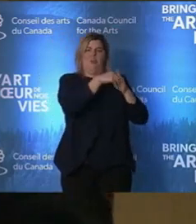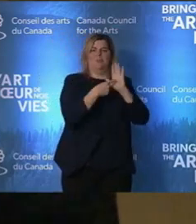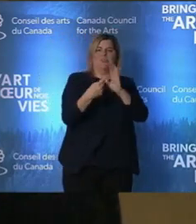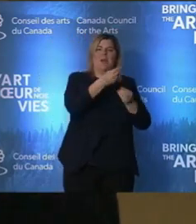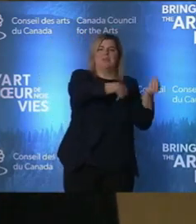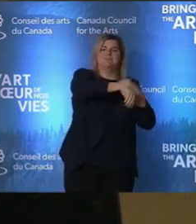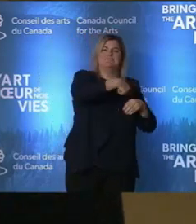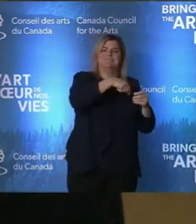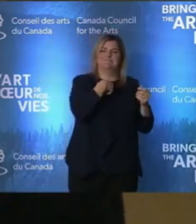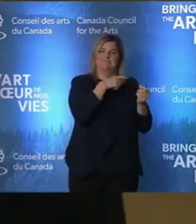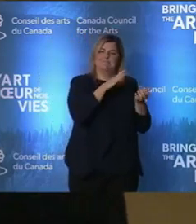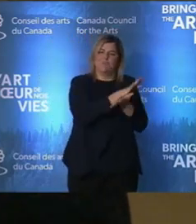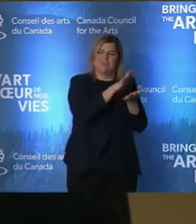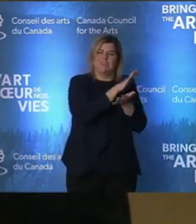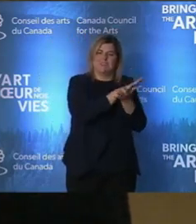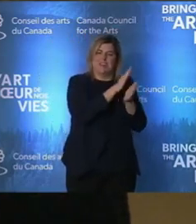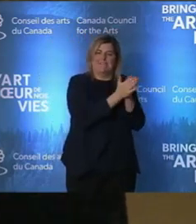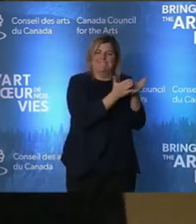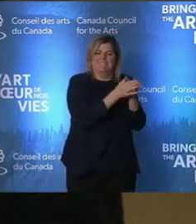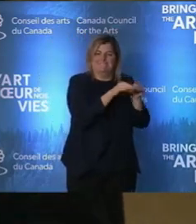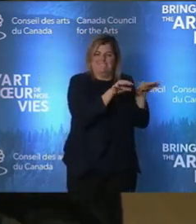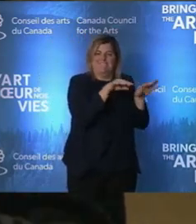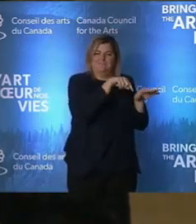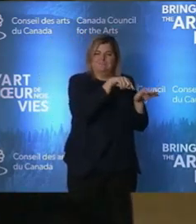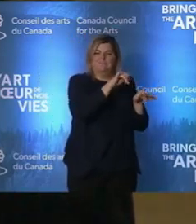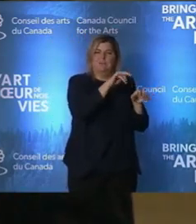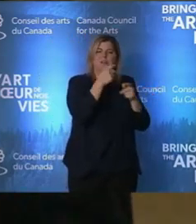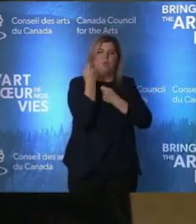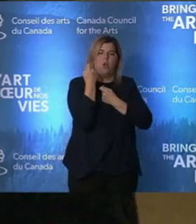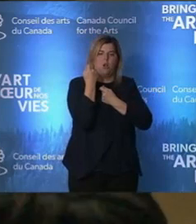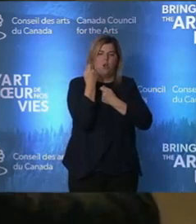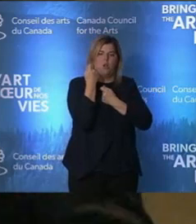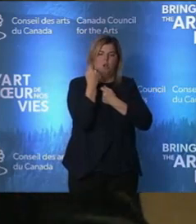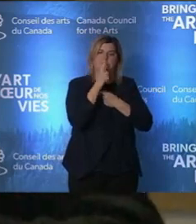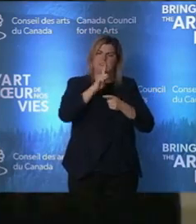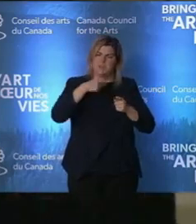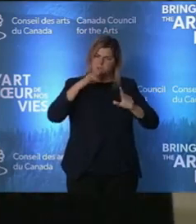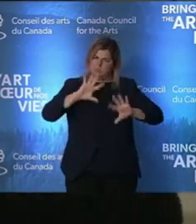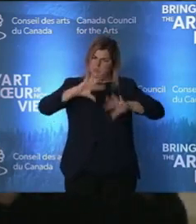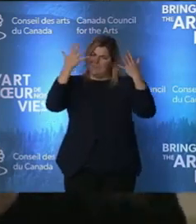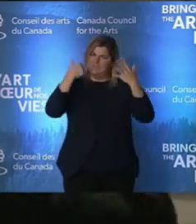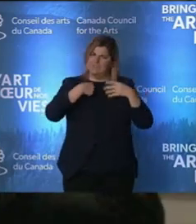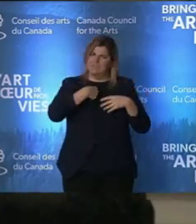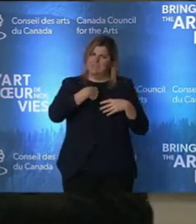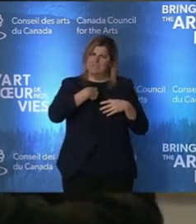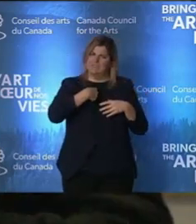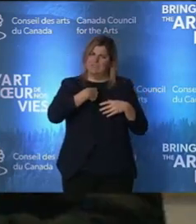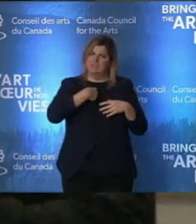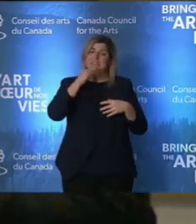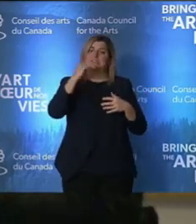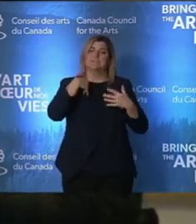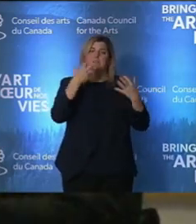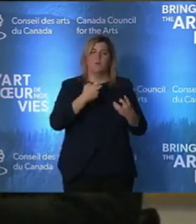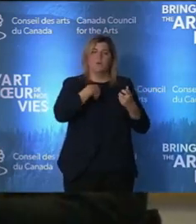but to our surprise if we want to translate and publish the books in French or English,